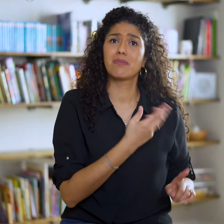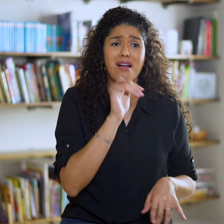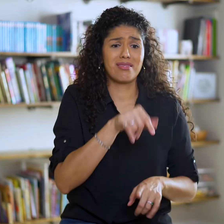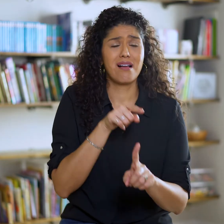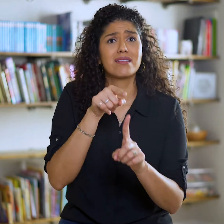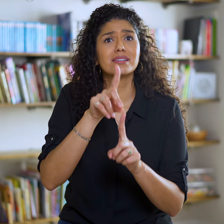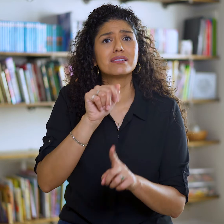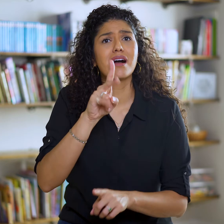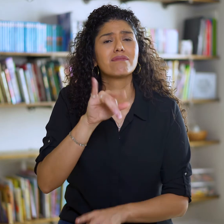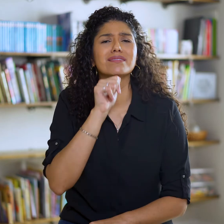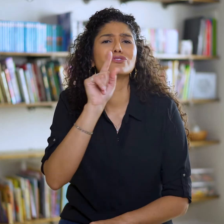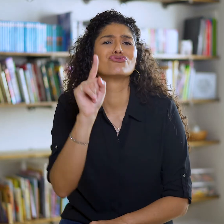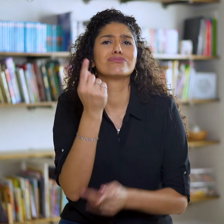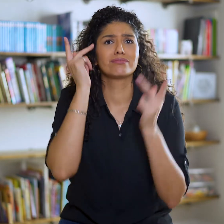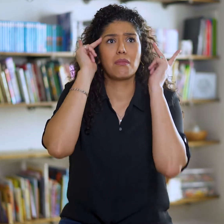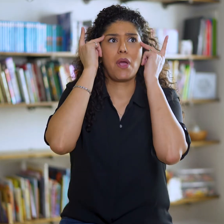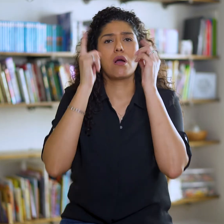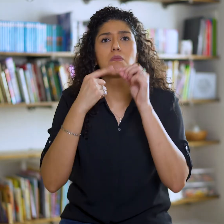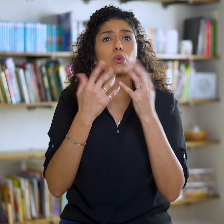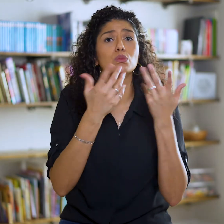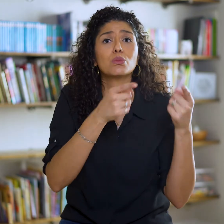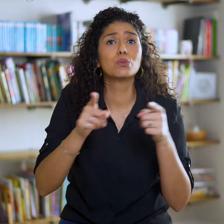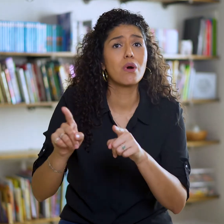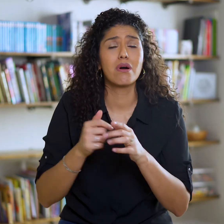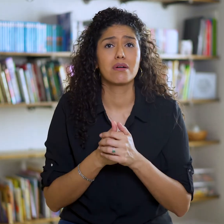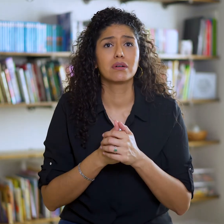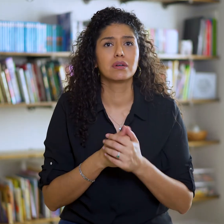and David wasn’t just paranoid.